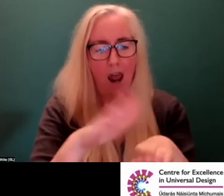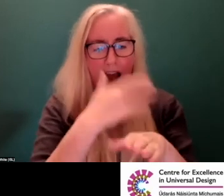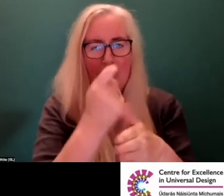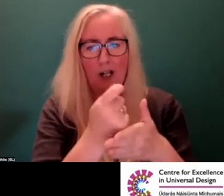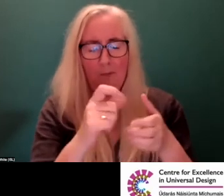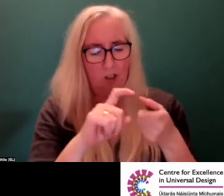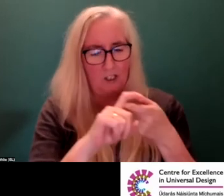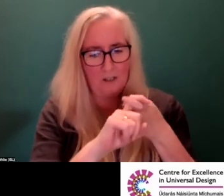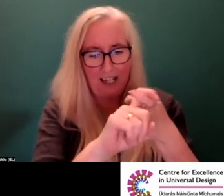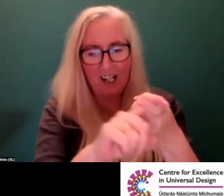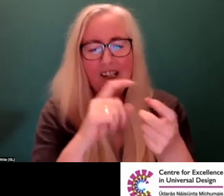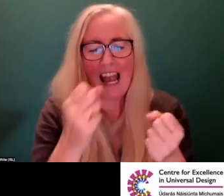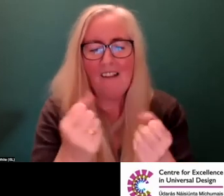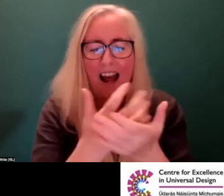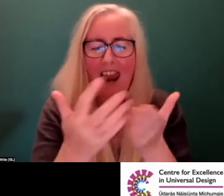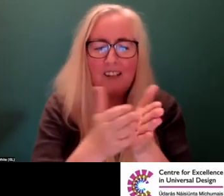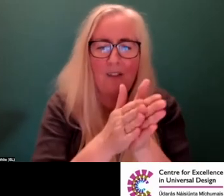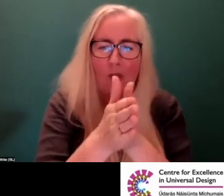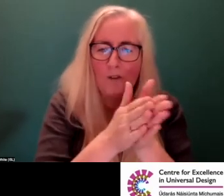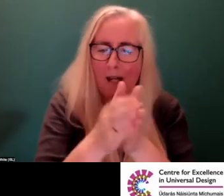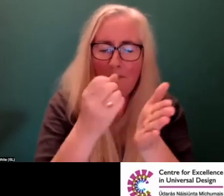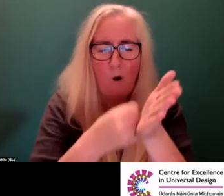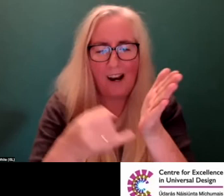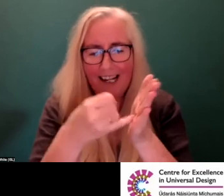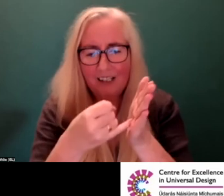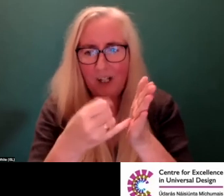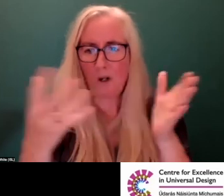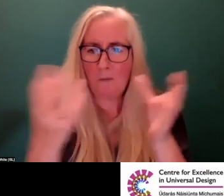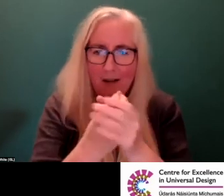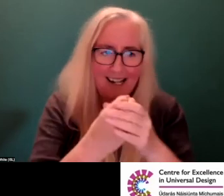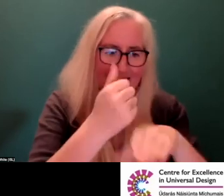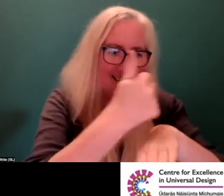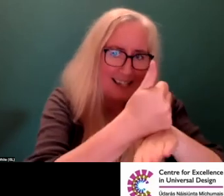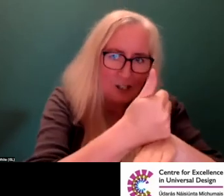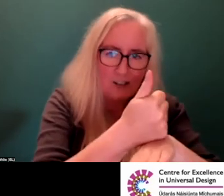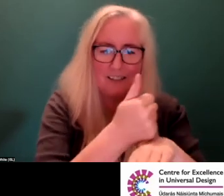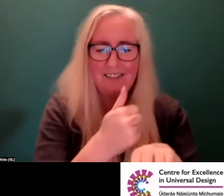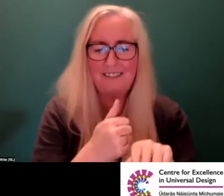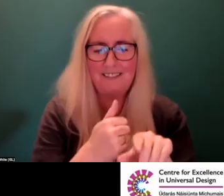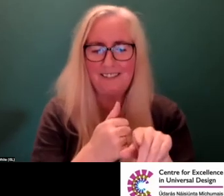long term sustainability, because there's a lot of enthusiasm with stakeholders to come together to kind of get it set up.